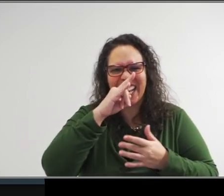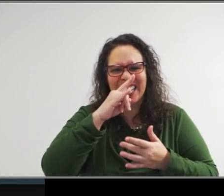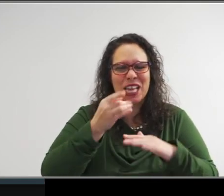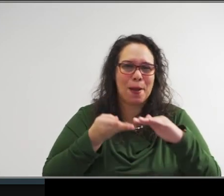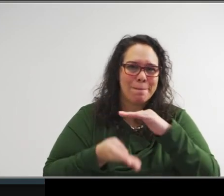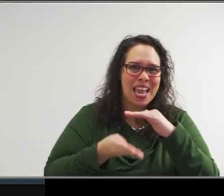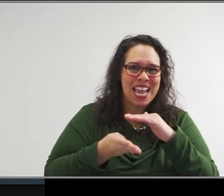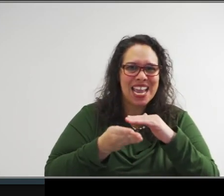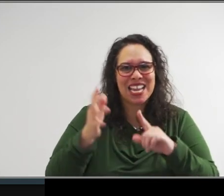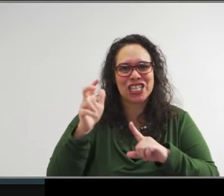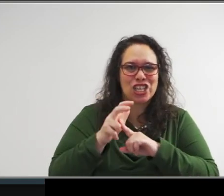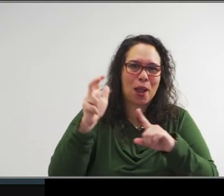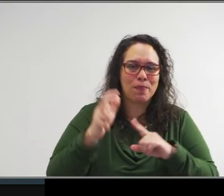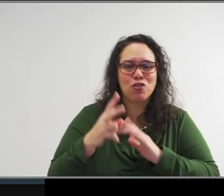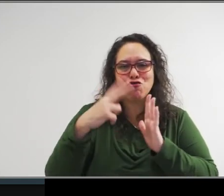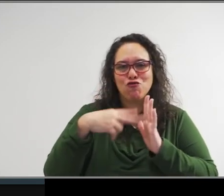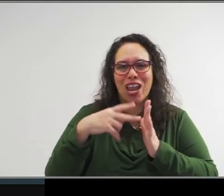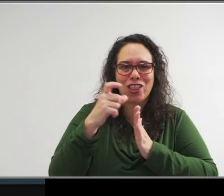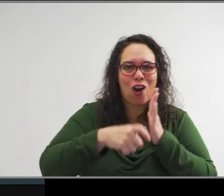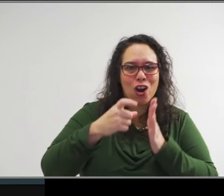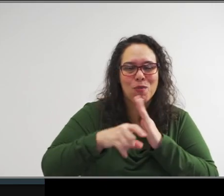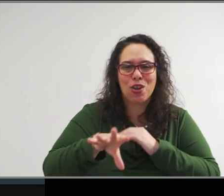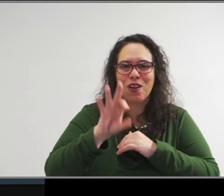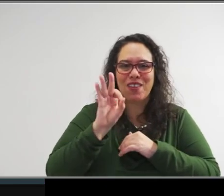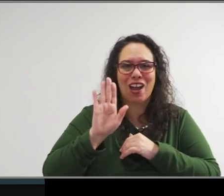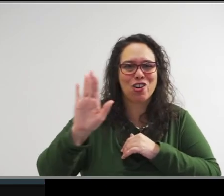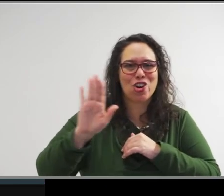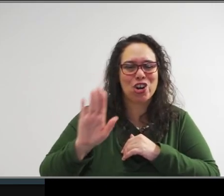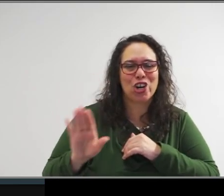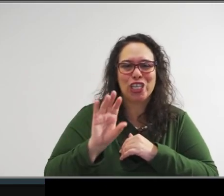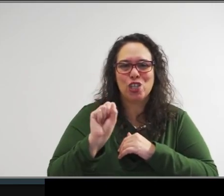And if you read the article you can find her social media and read all